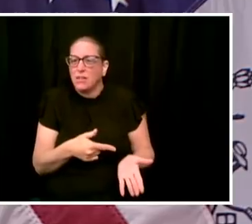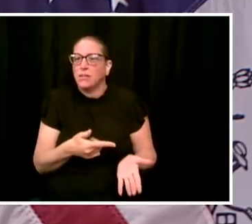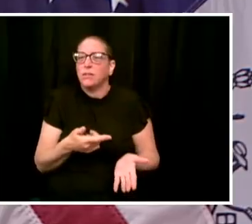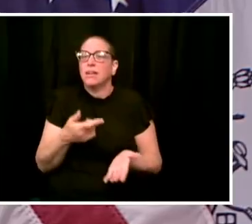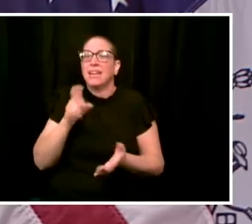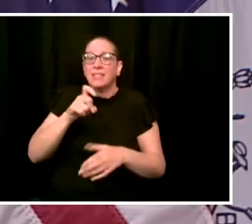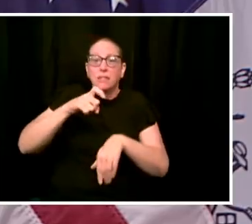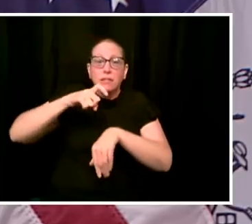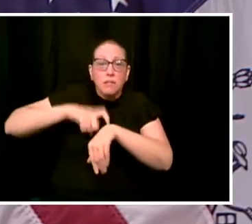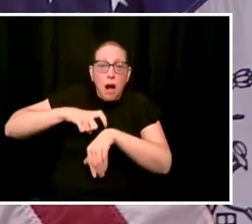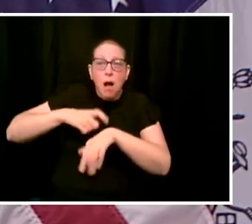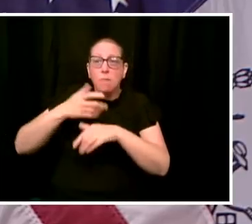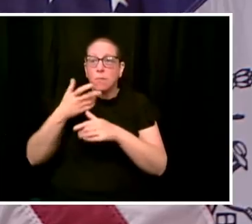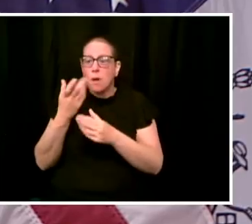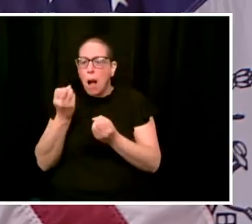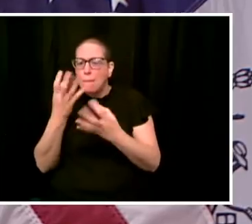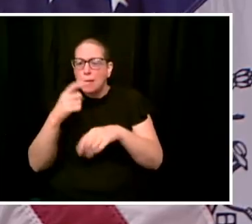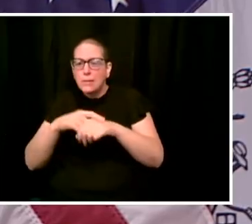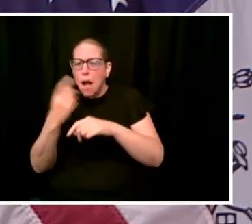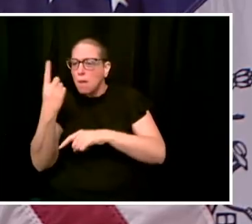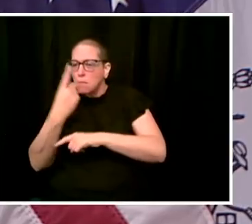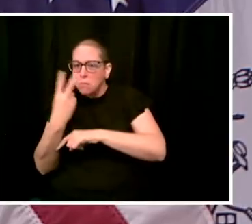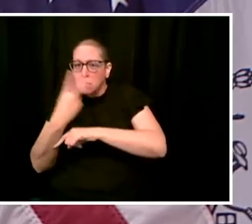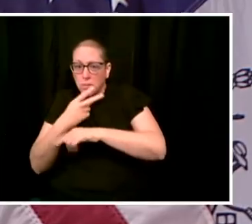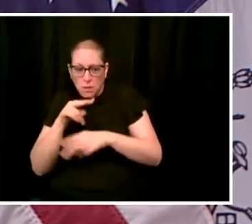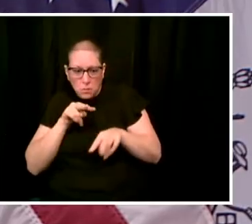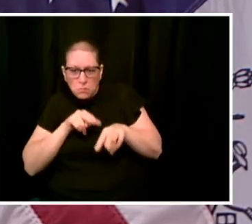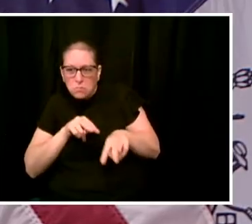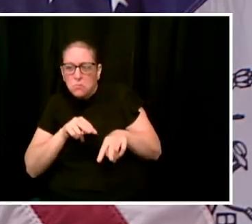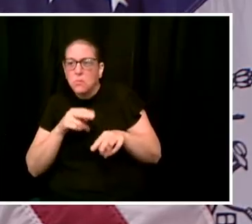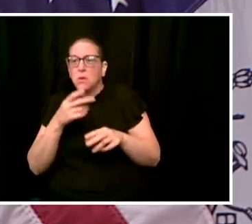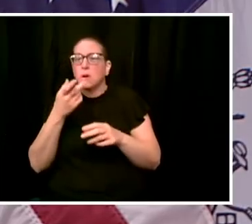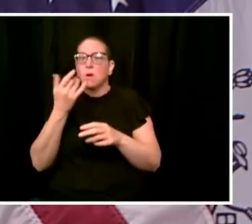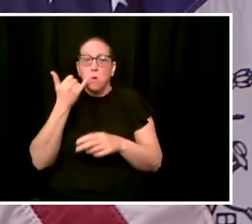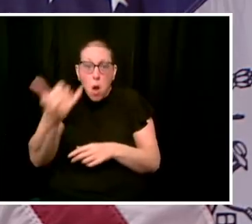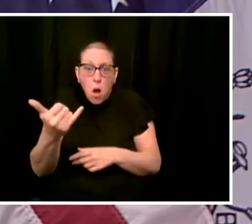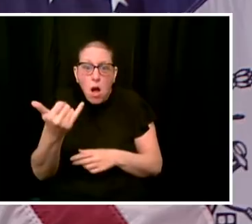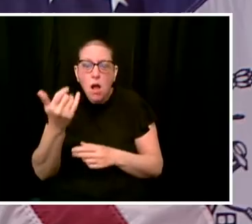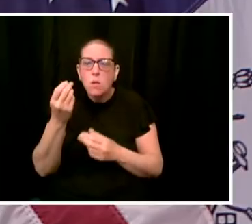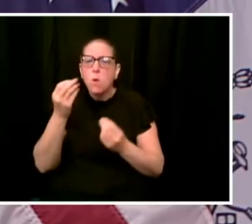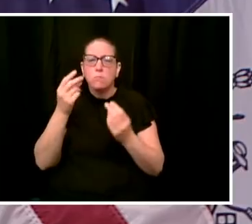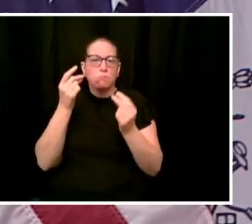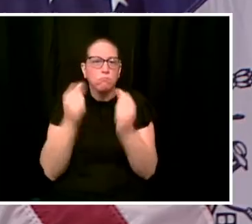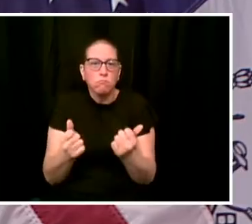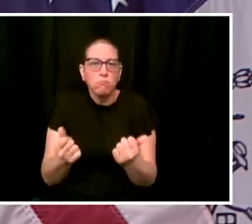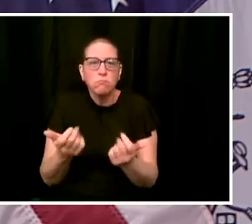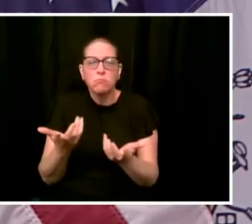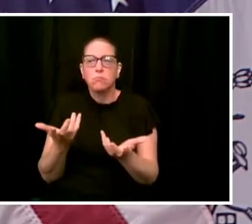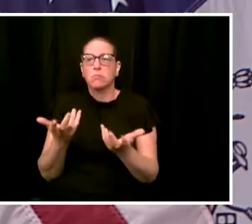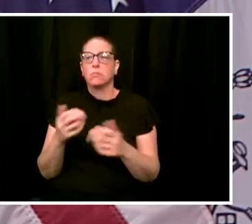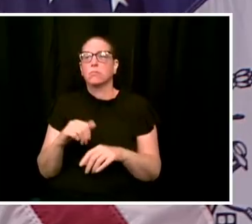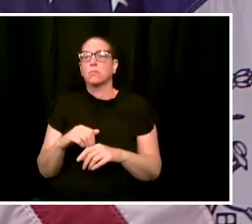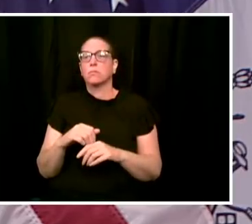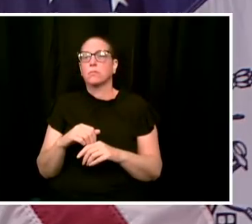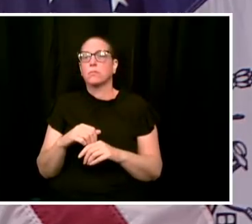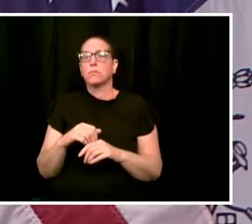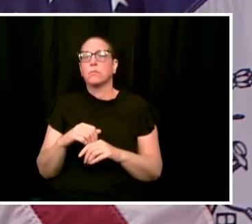BEFORE THEY SHUOLD DO SO? ALSO, I WANT TO ASK WHAT YOU